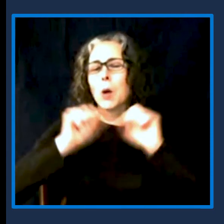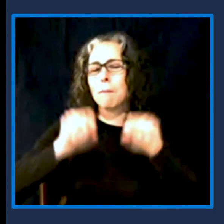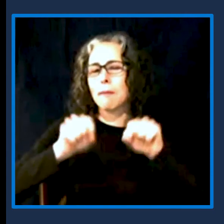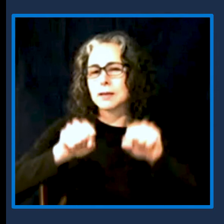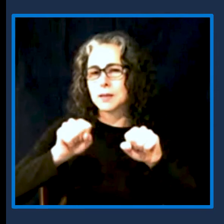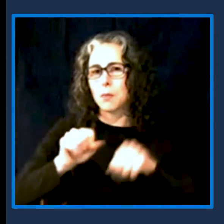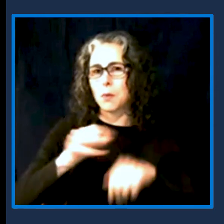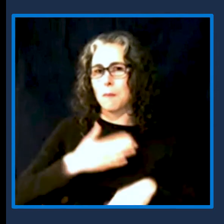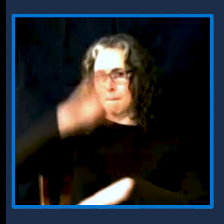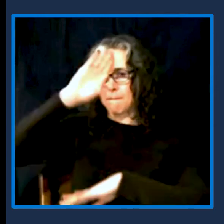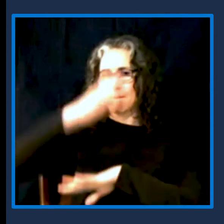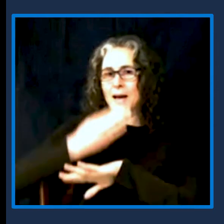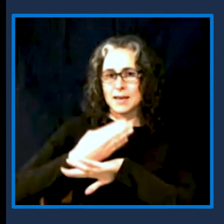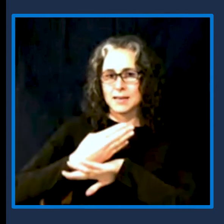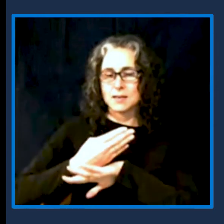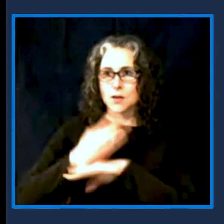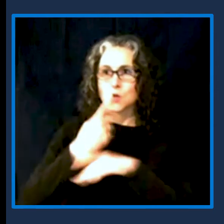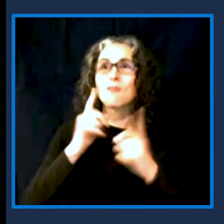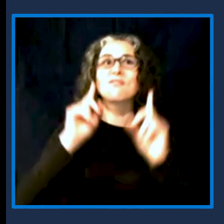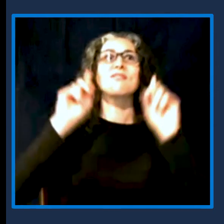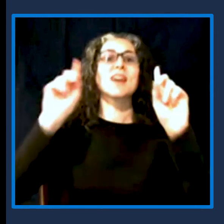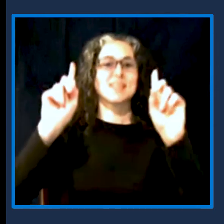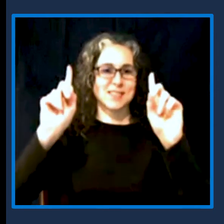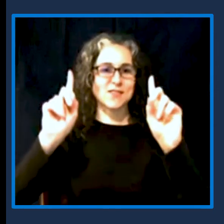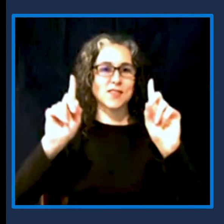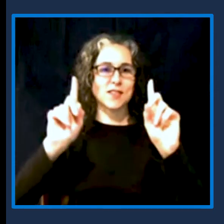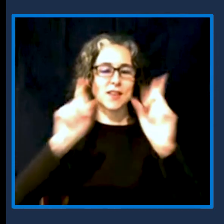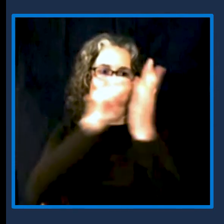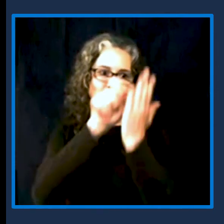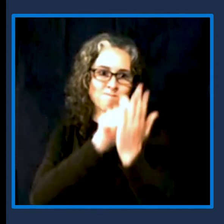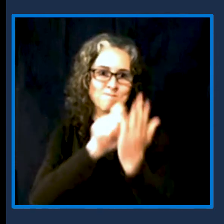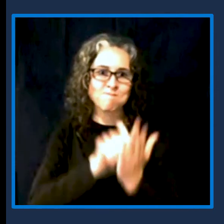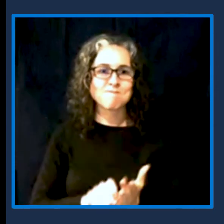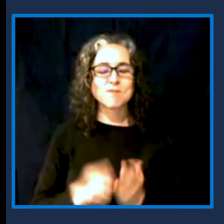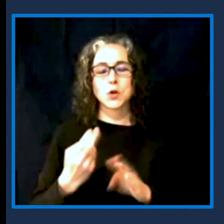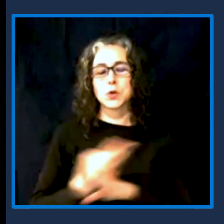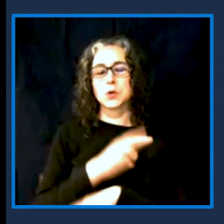for my son to effectively create content utilizing the tools that are built in